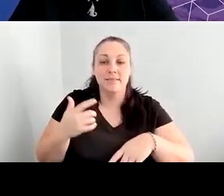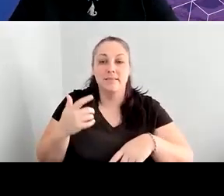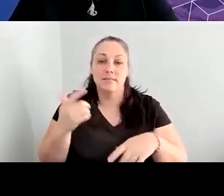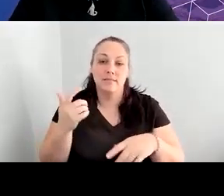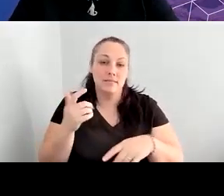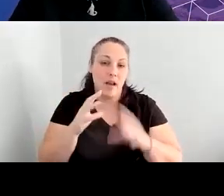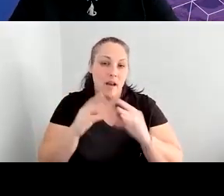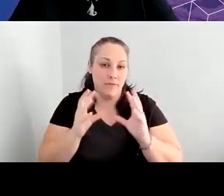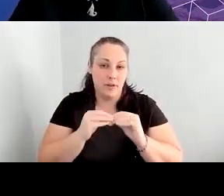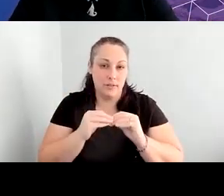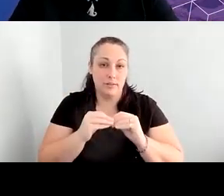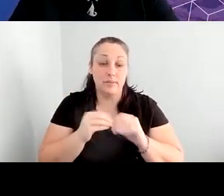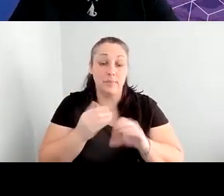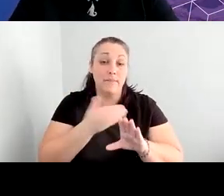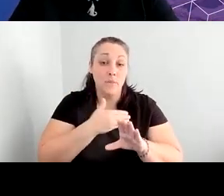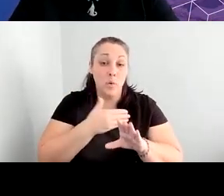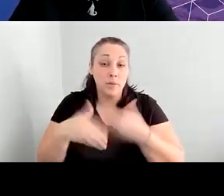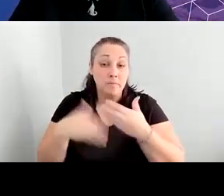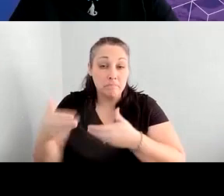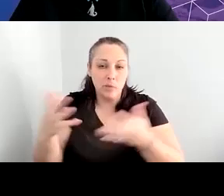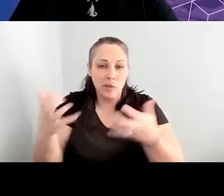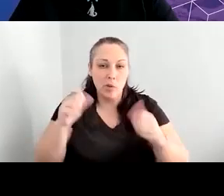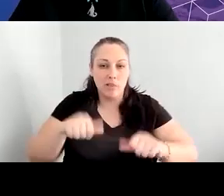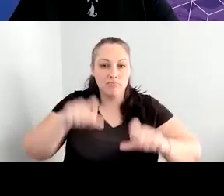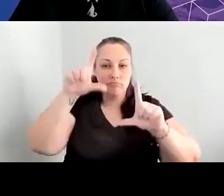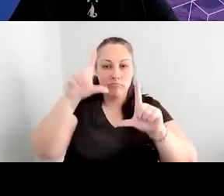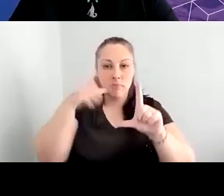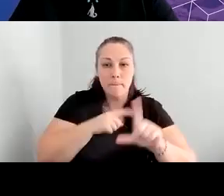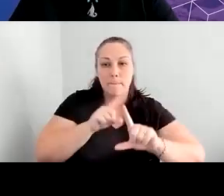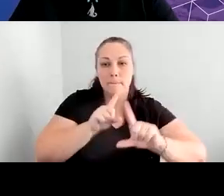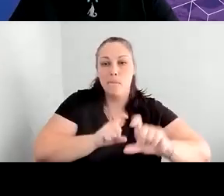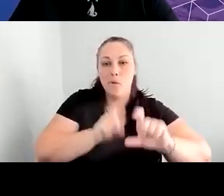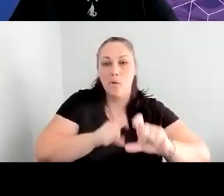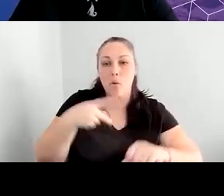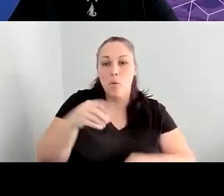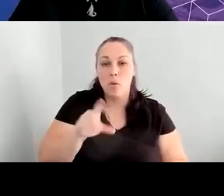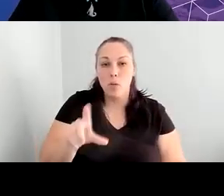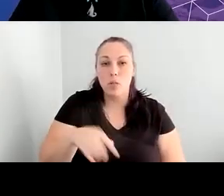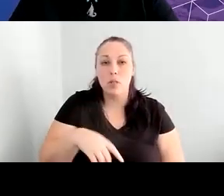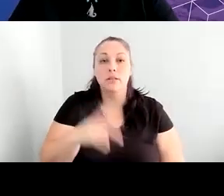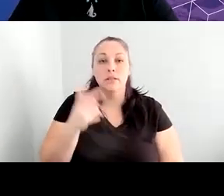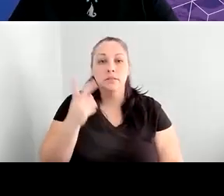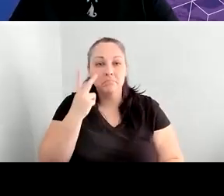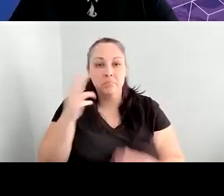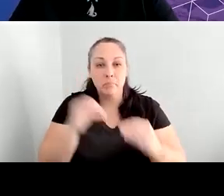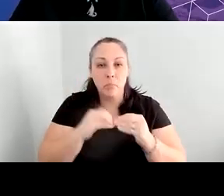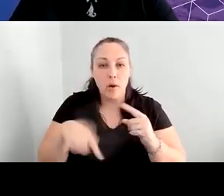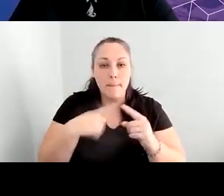If you are using Zoom from a desktop browser, you may not be able to access the poll.